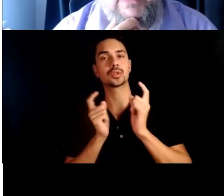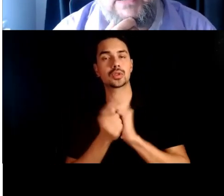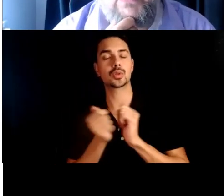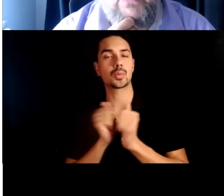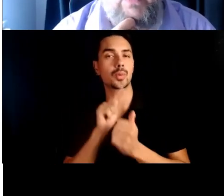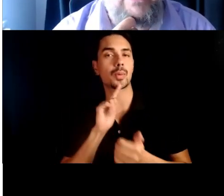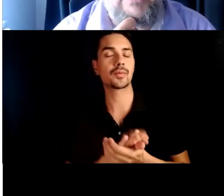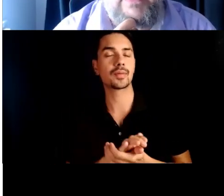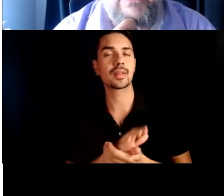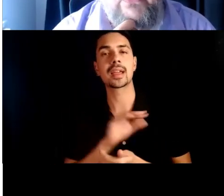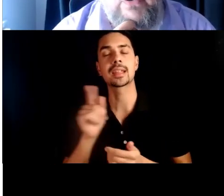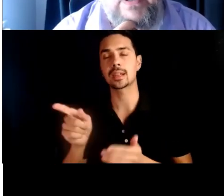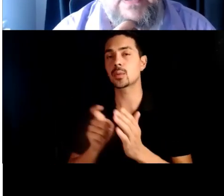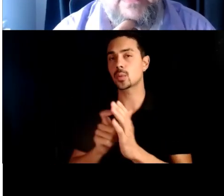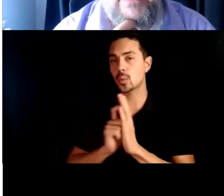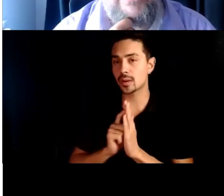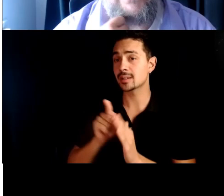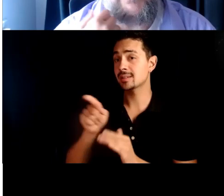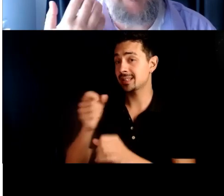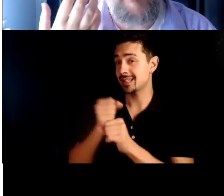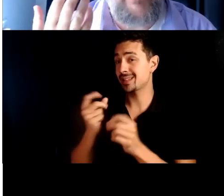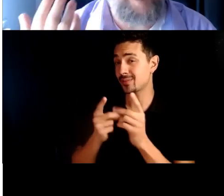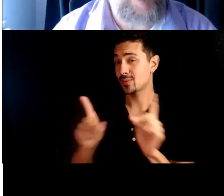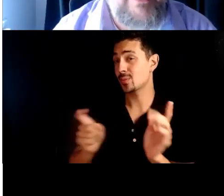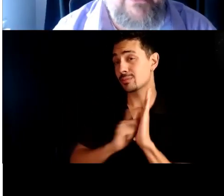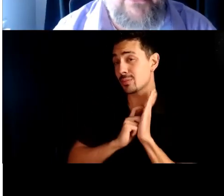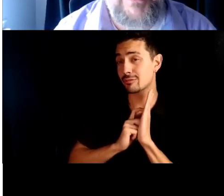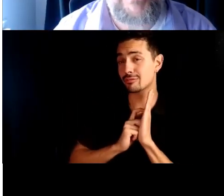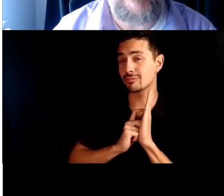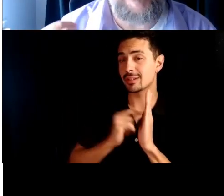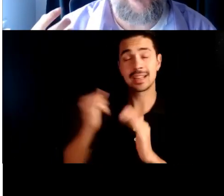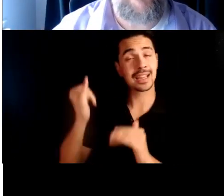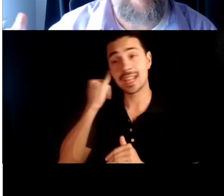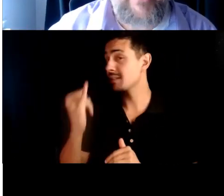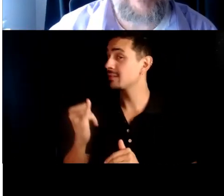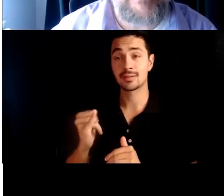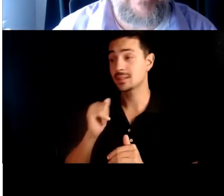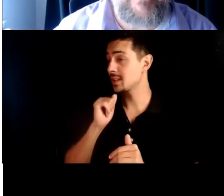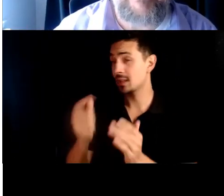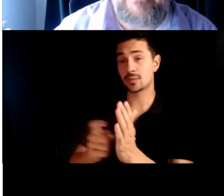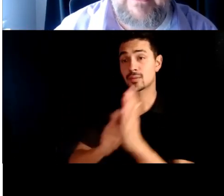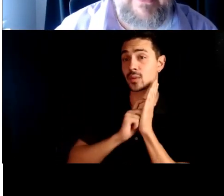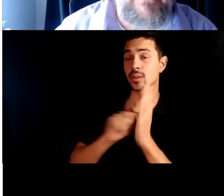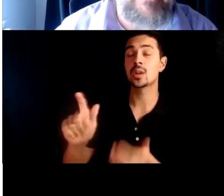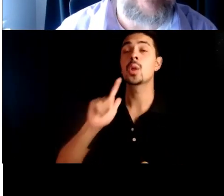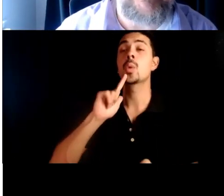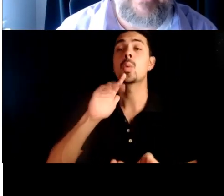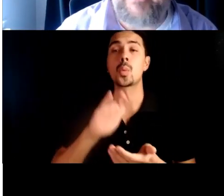and he would require that they get divorced. And if they wouldn't get divorced that the wife had to sign documents that said,